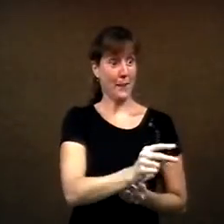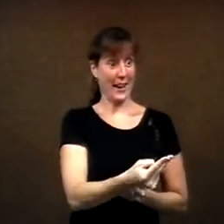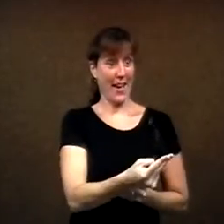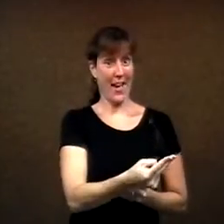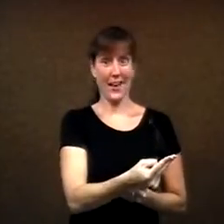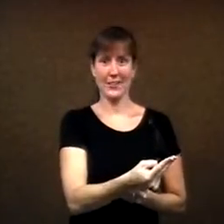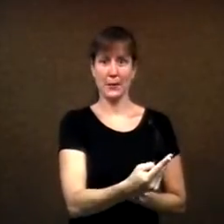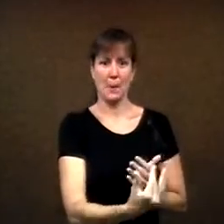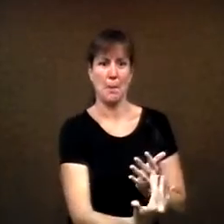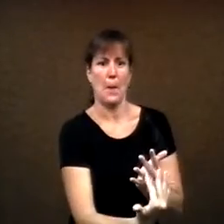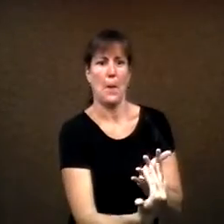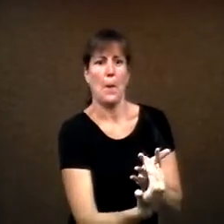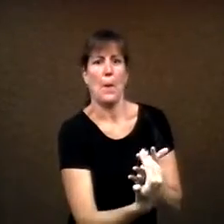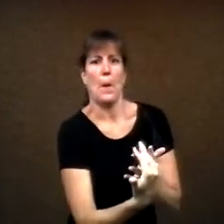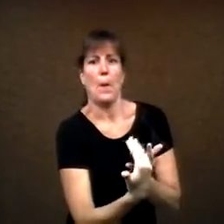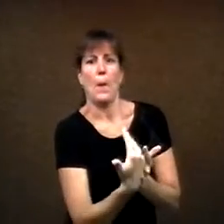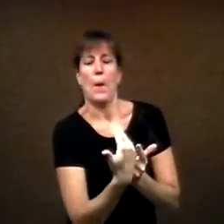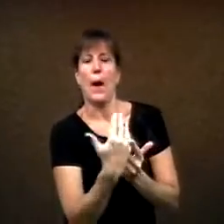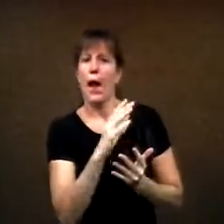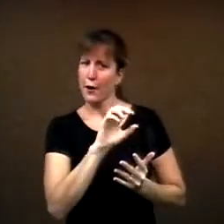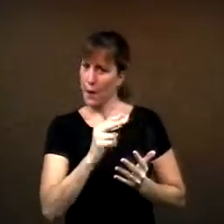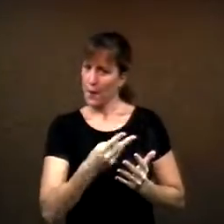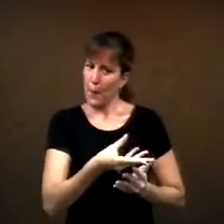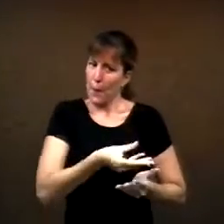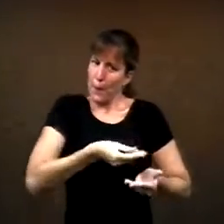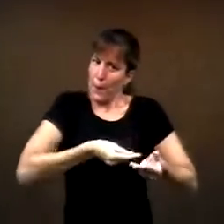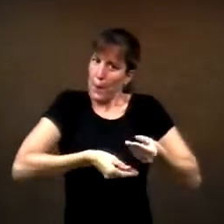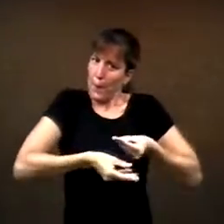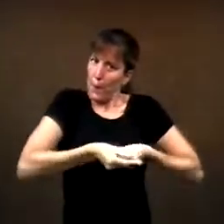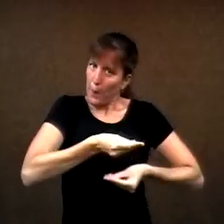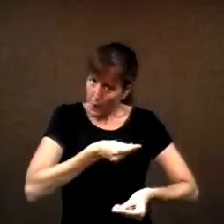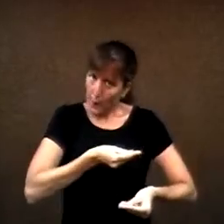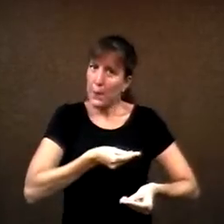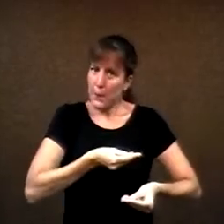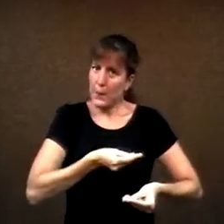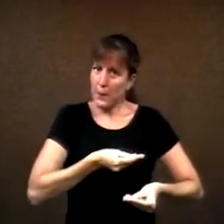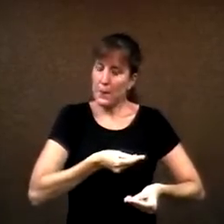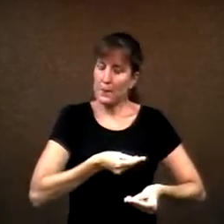to get rid of it, carbon dioxide readily diffuses, moves from areas of high concentration, to areas